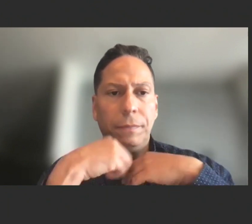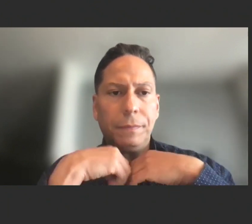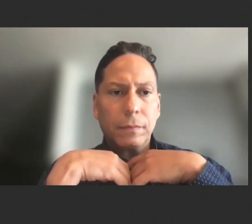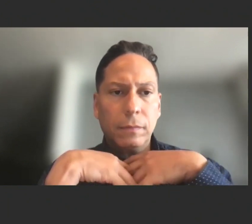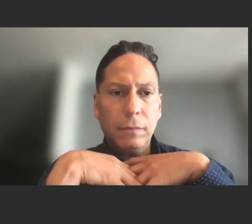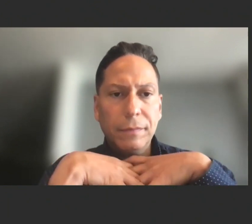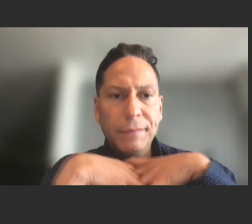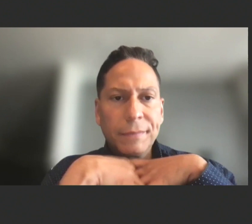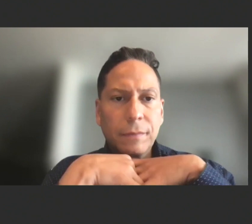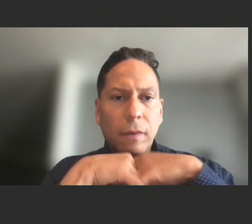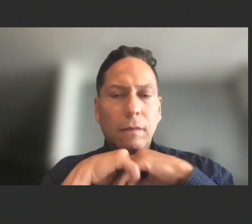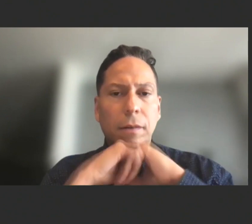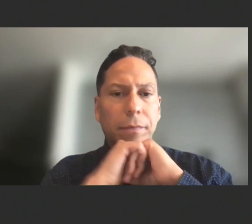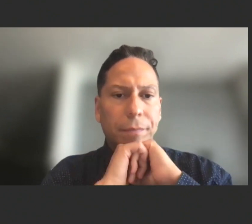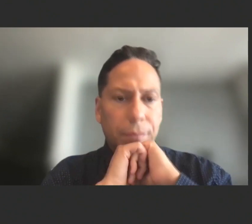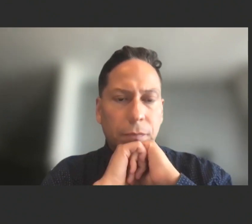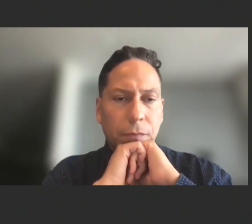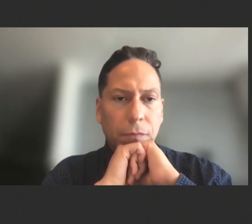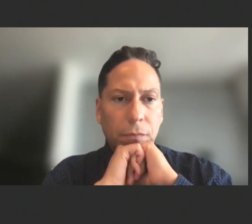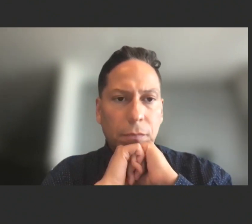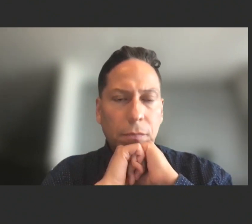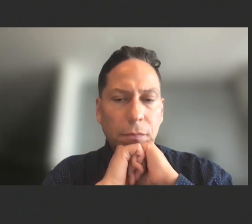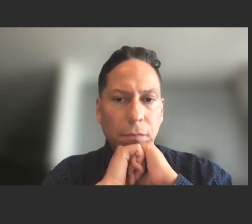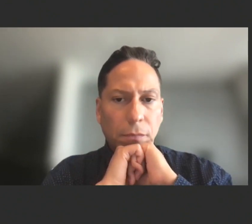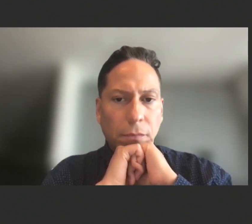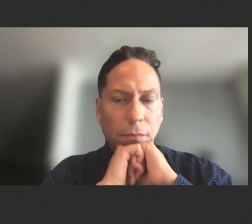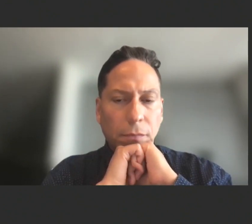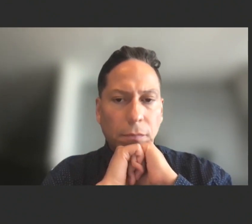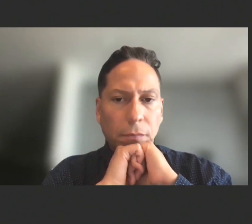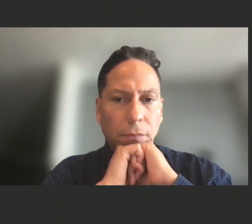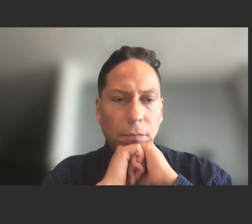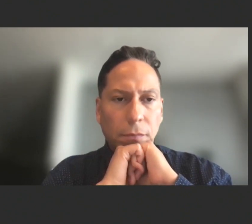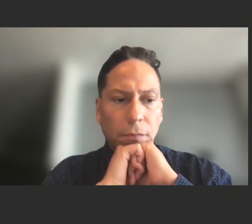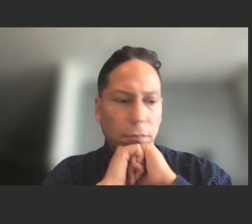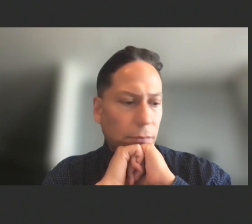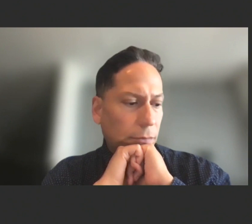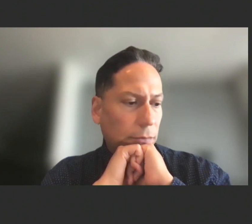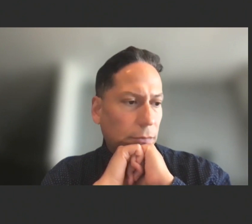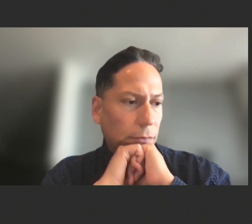global bi-directional learning panel yesterday. I think that is just really central to everything